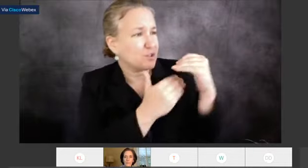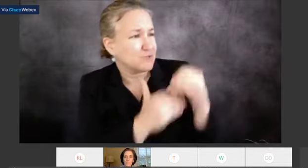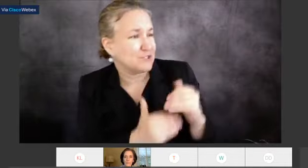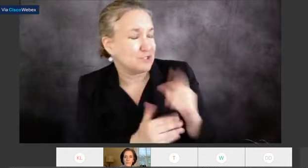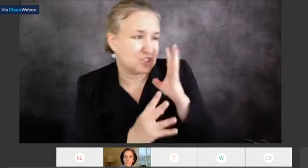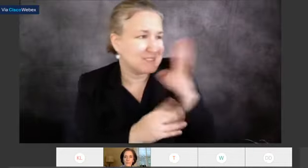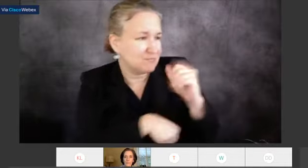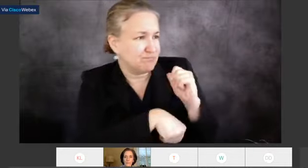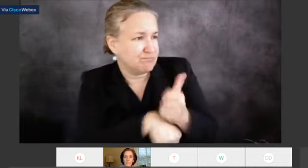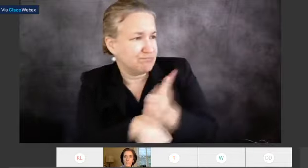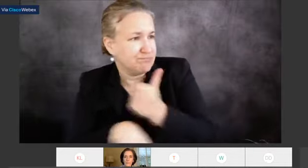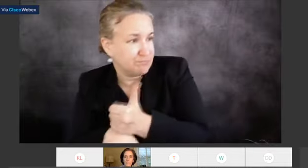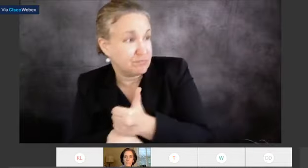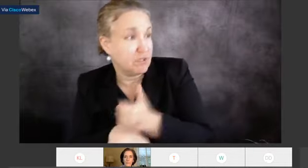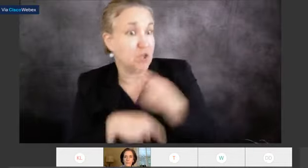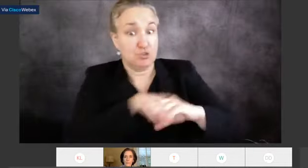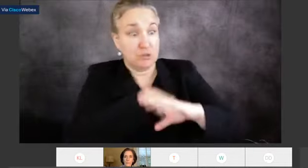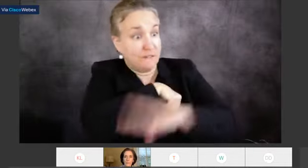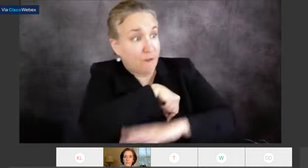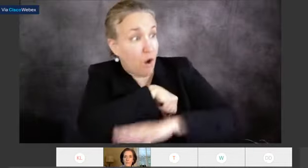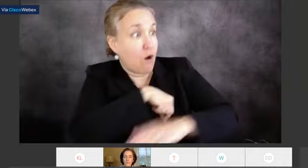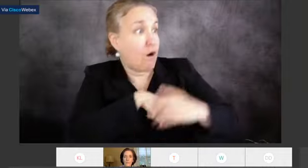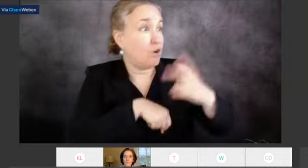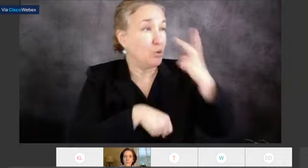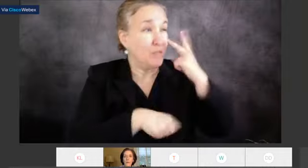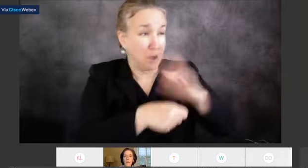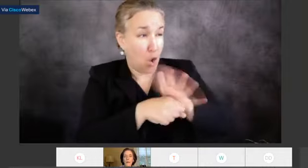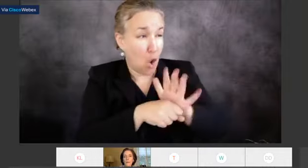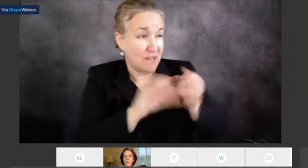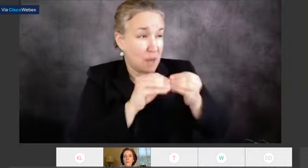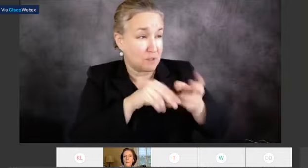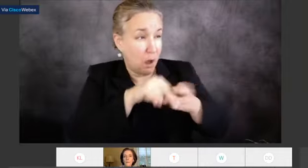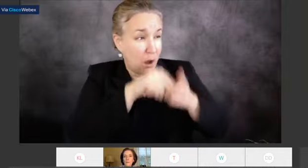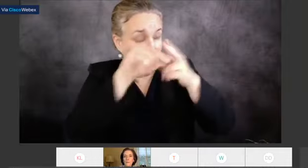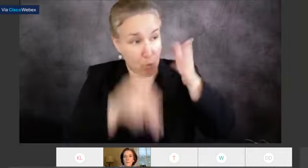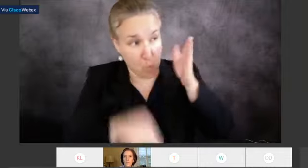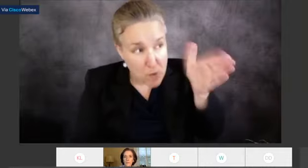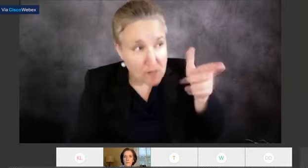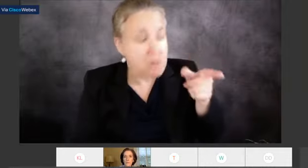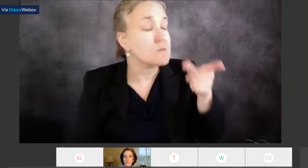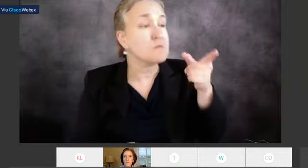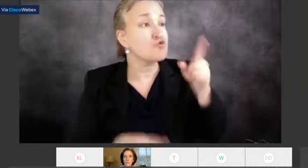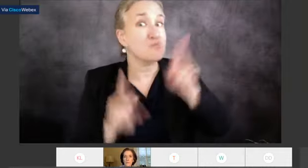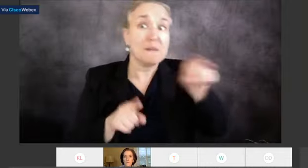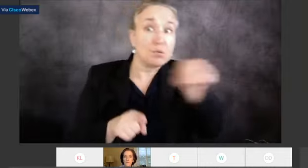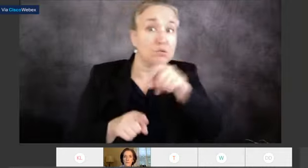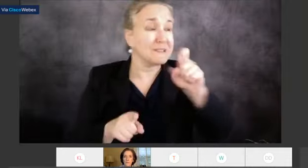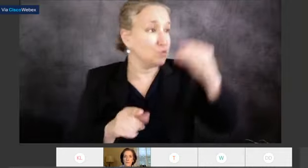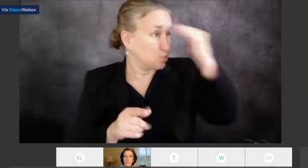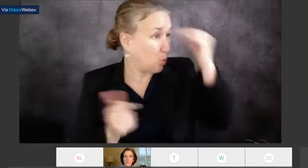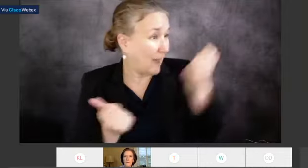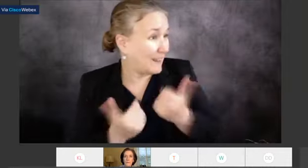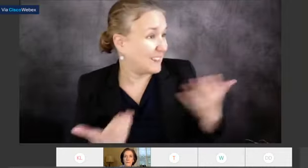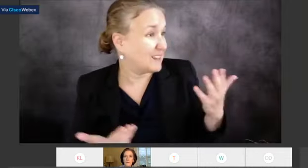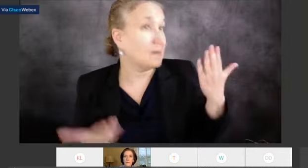the fall months and fear of the cases spiking and is there anything else people need to know that they may not be aware of when it